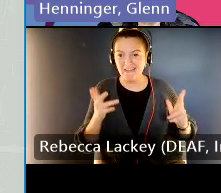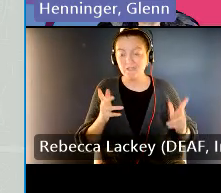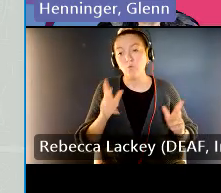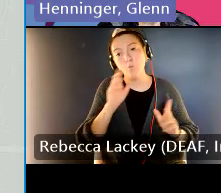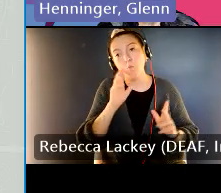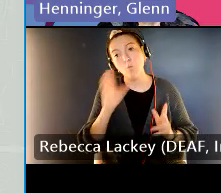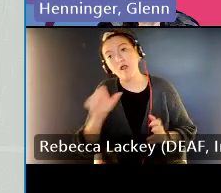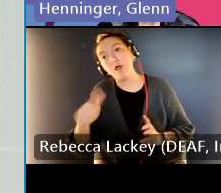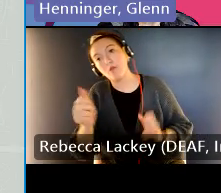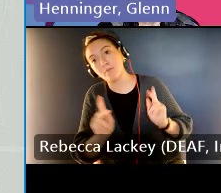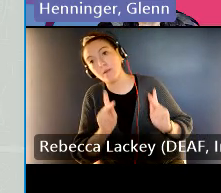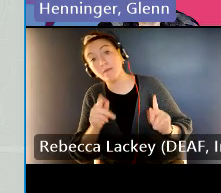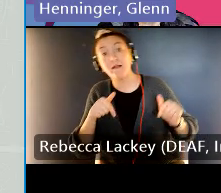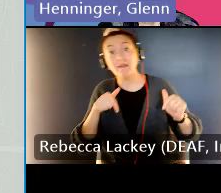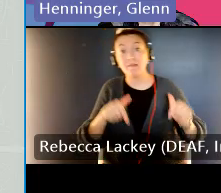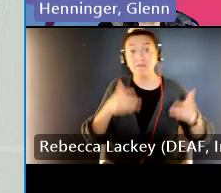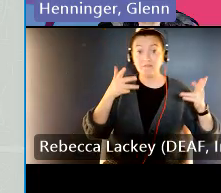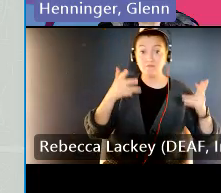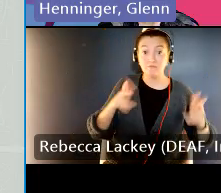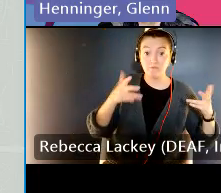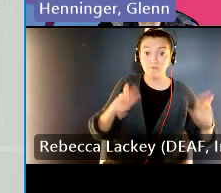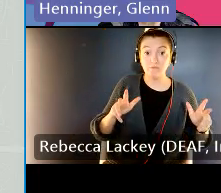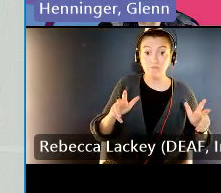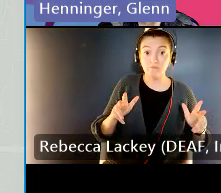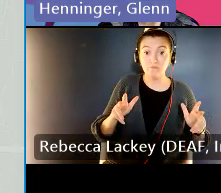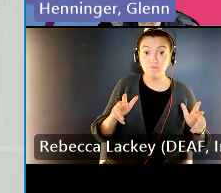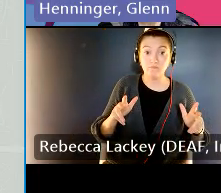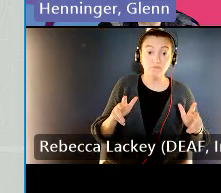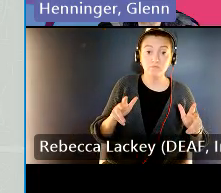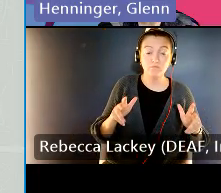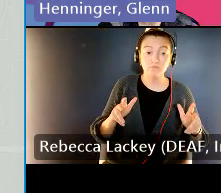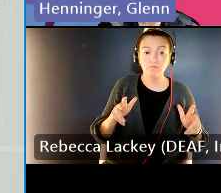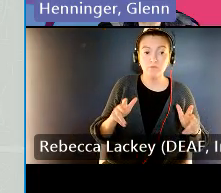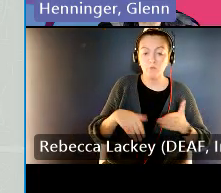After this meeting, we will finalize that list of sites.